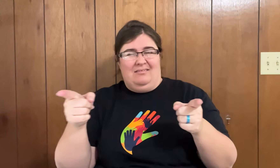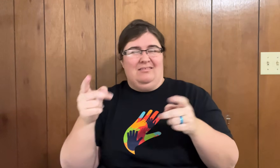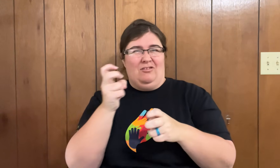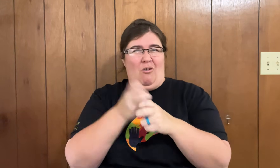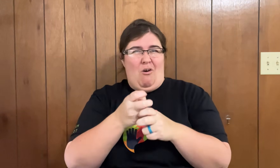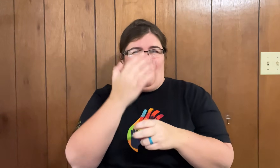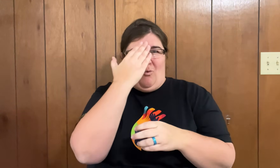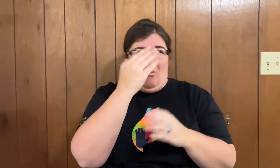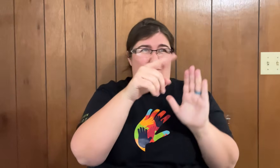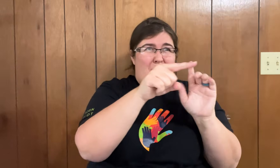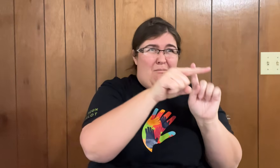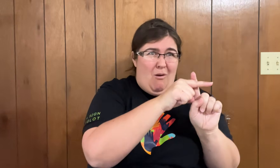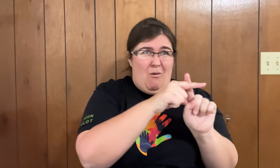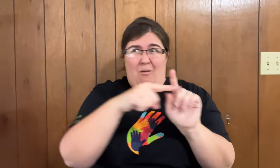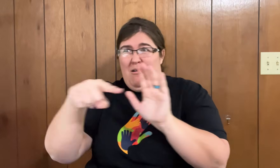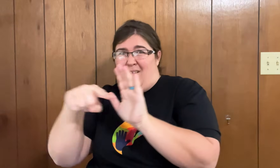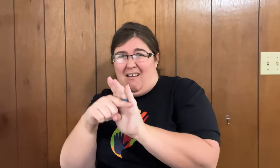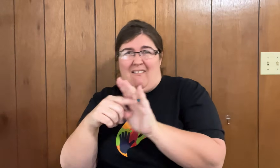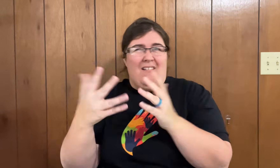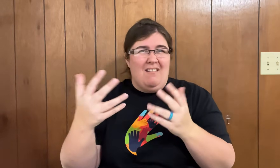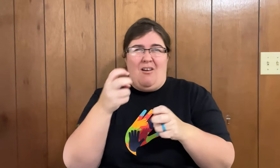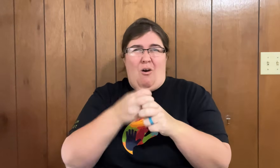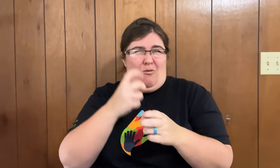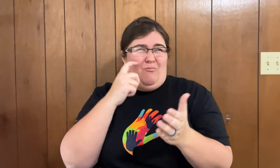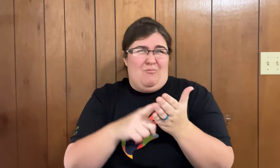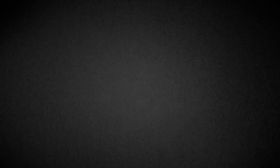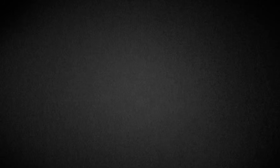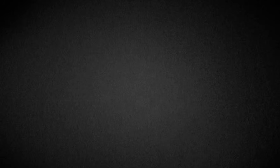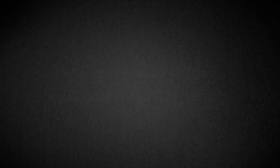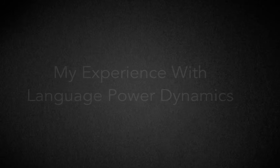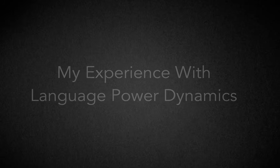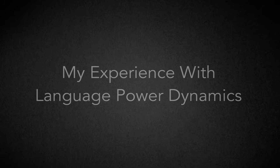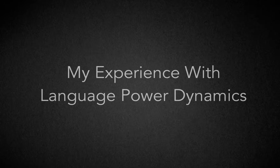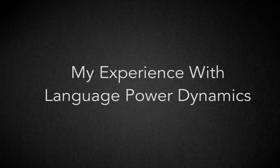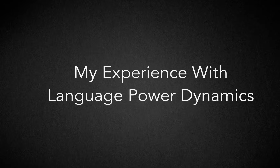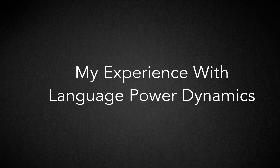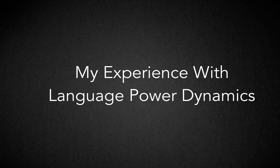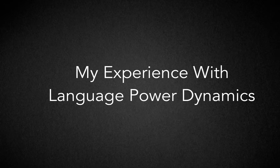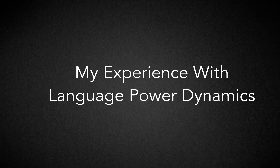So we're kind of stuck. Is standardization a good thing or a bad thing? It's hard to know in this situation.